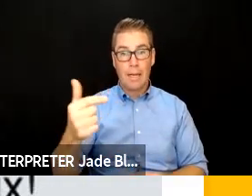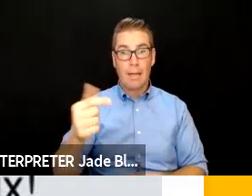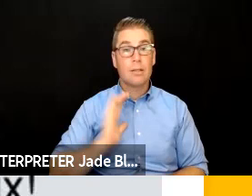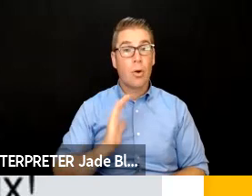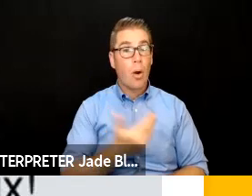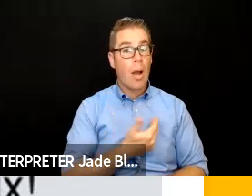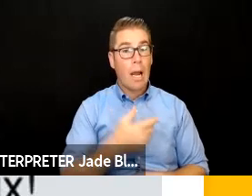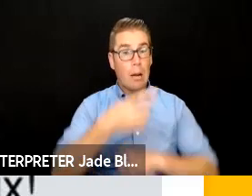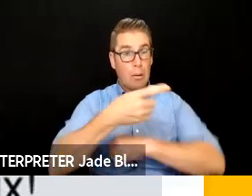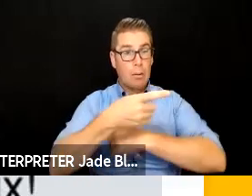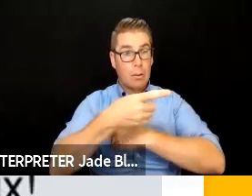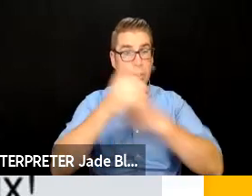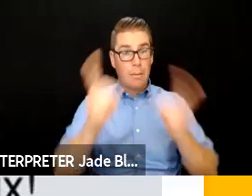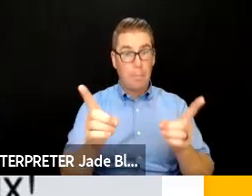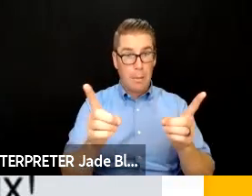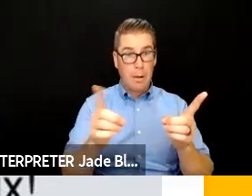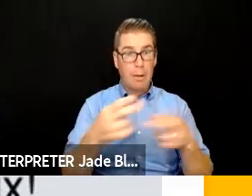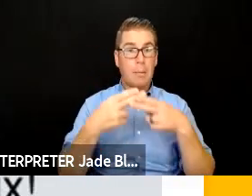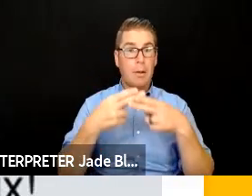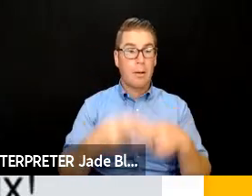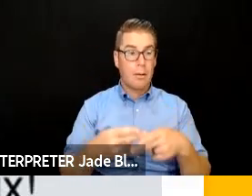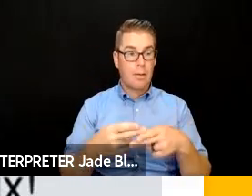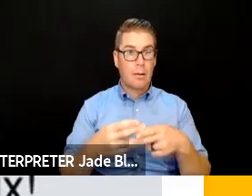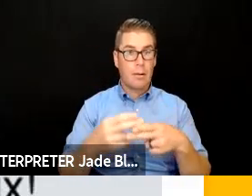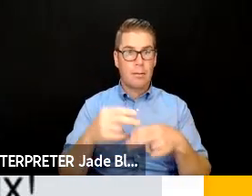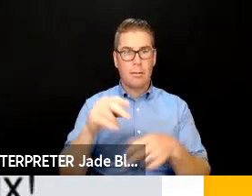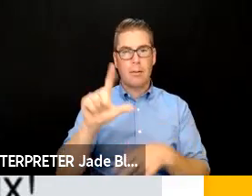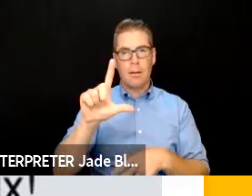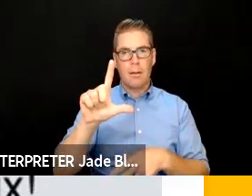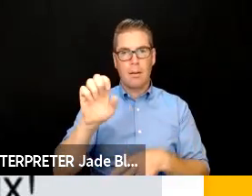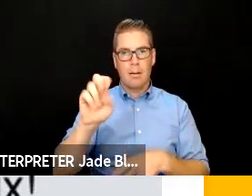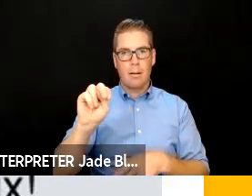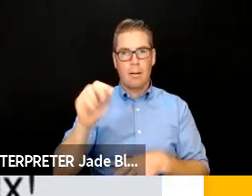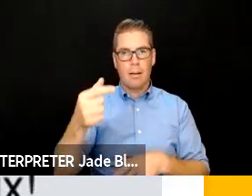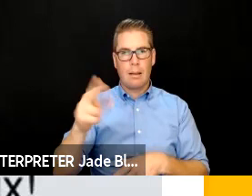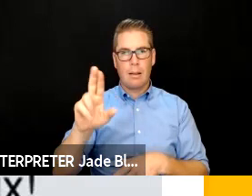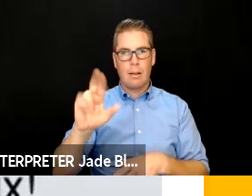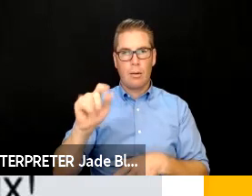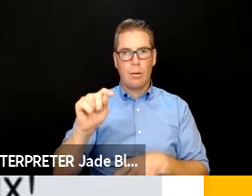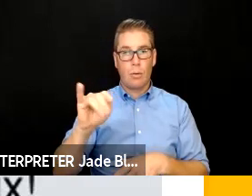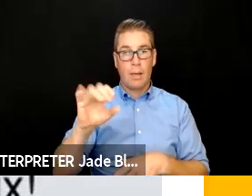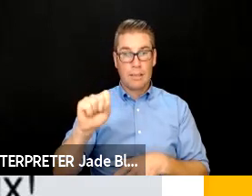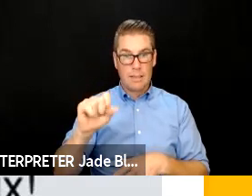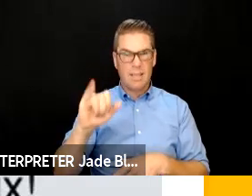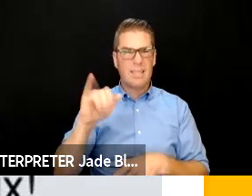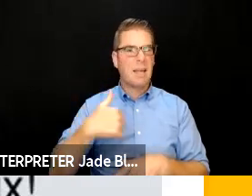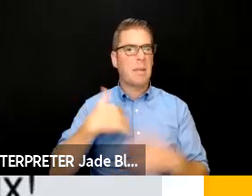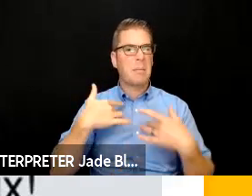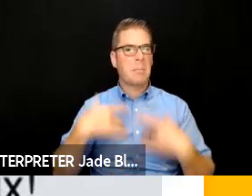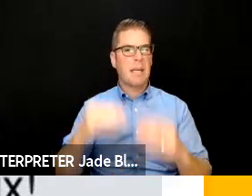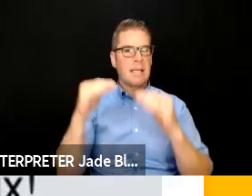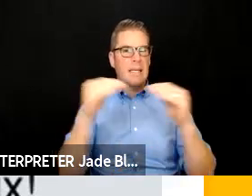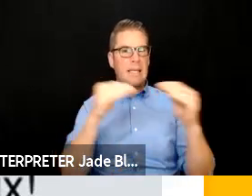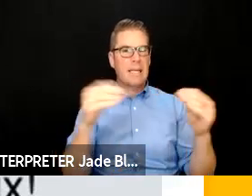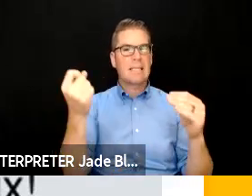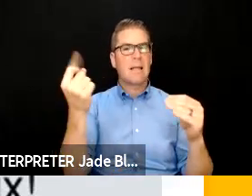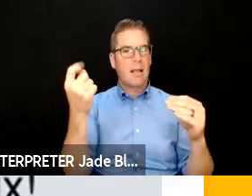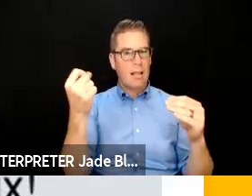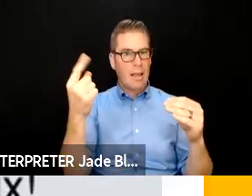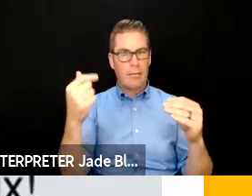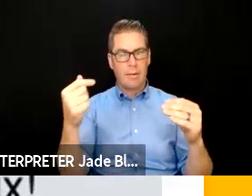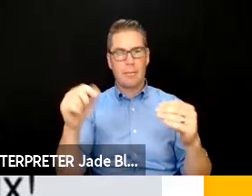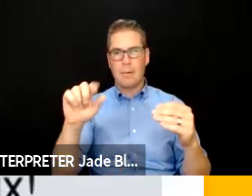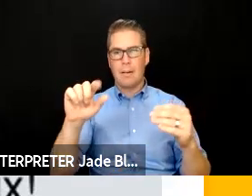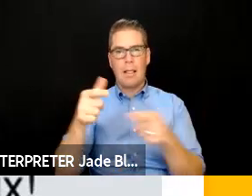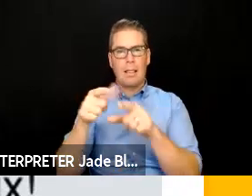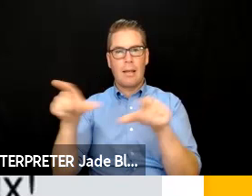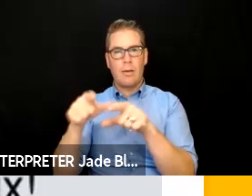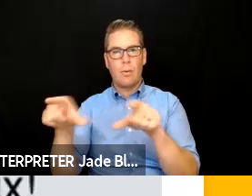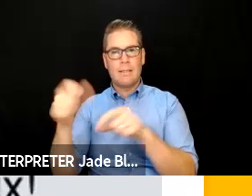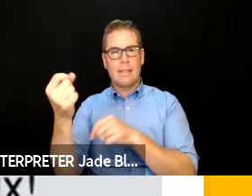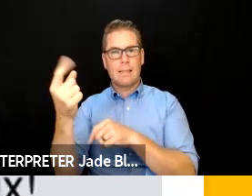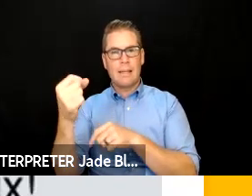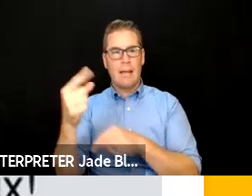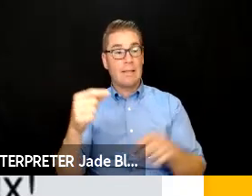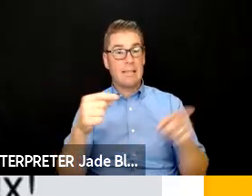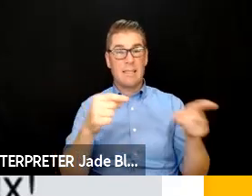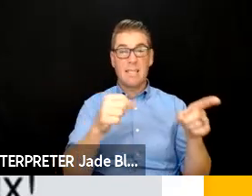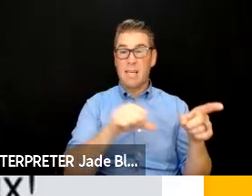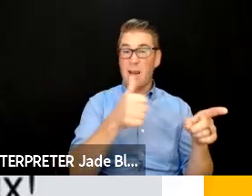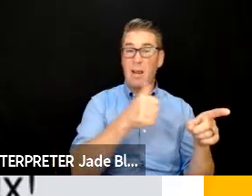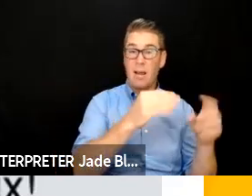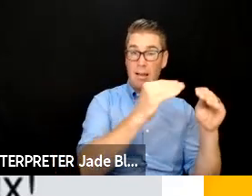Sally Potter: Few years ago I worked with one of my colleagues, Jean Carol and I usually teach linguistics 11 and she really teaches linguistics 10 and there's some similarities but some differences in the curriculum.